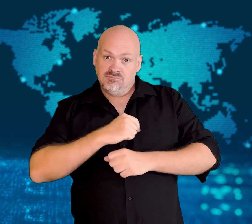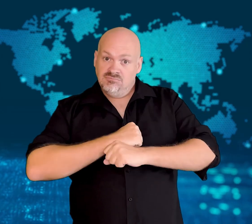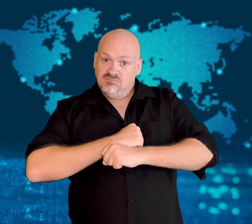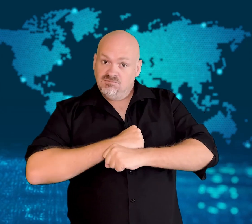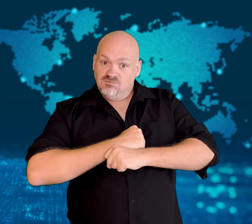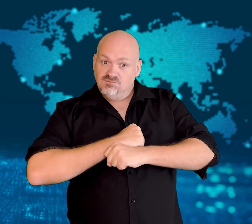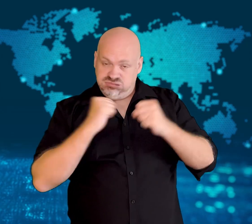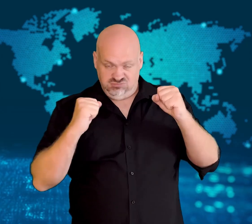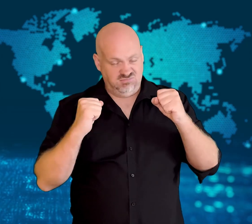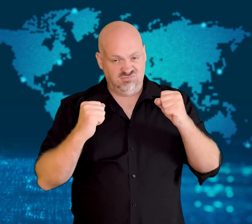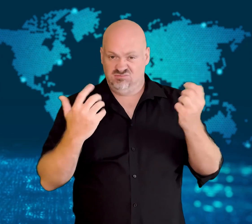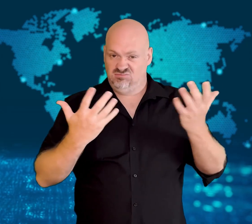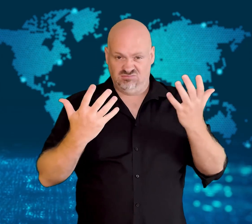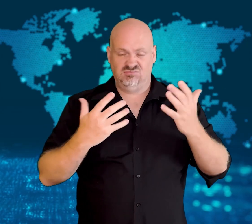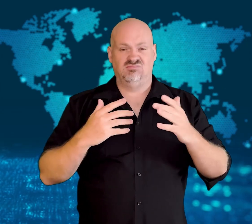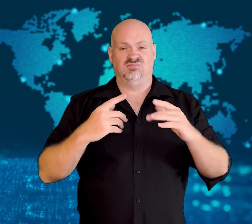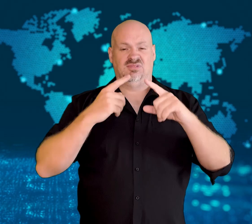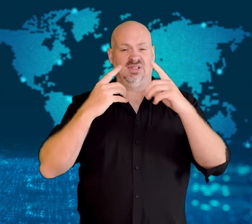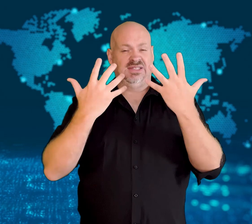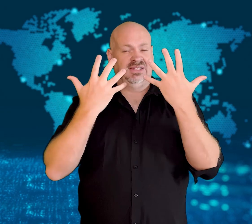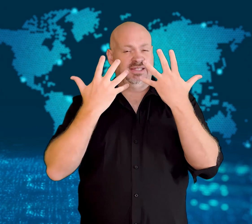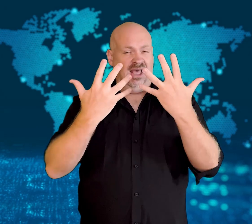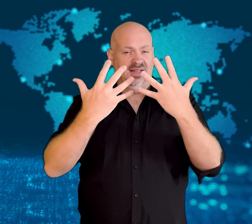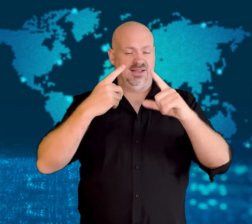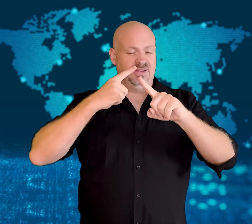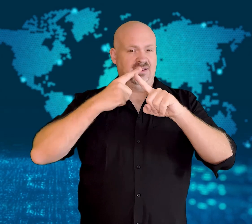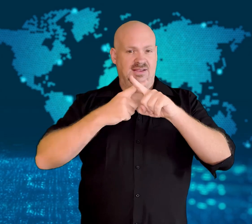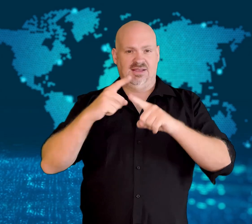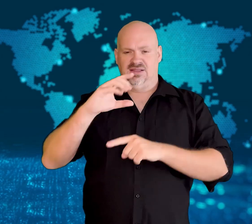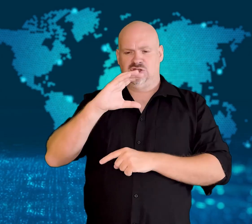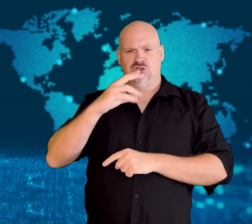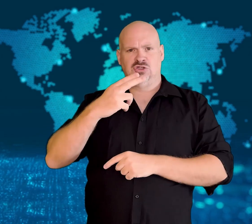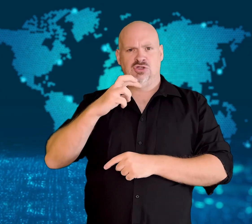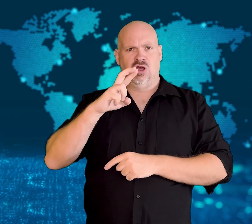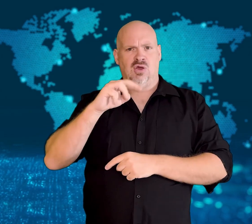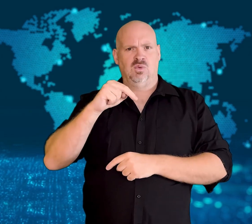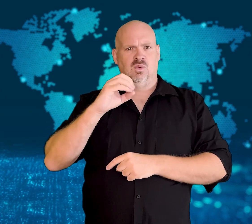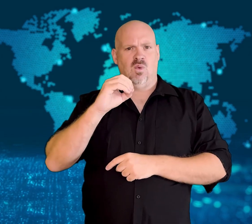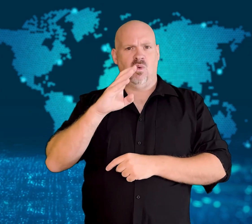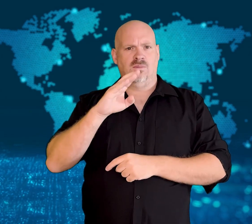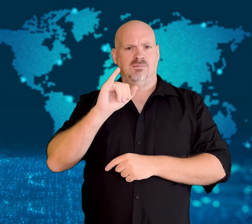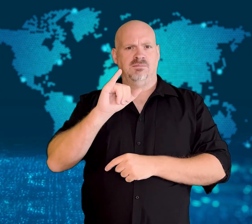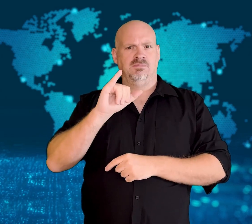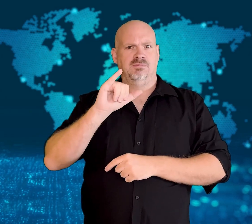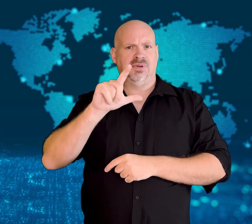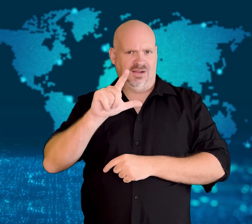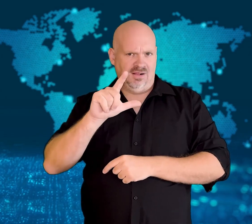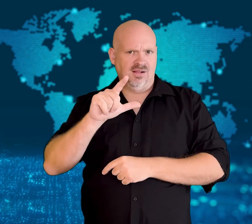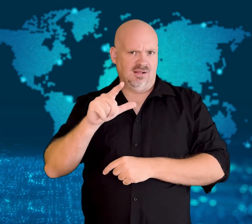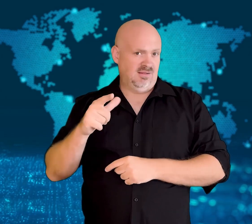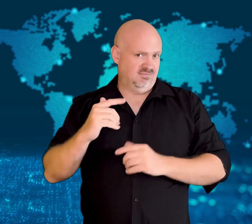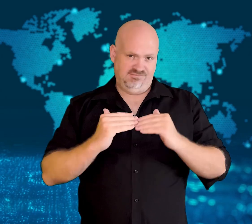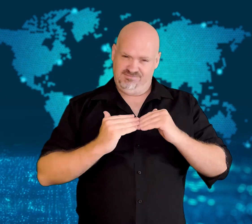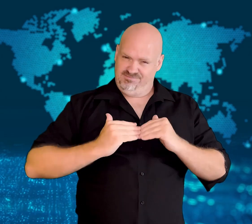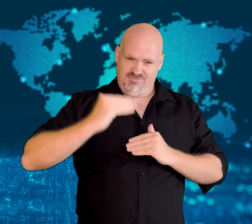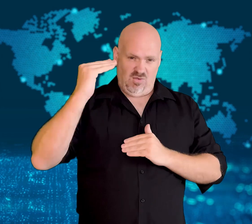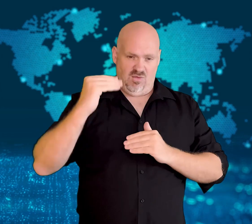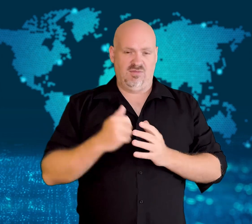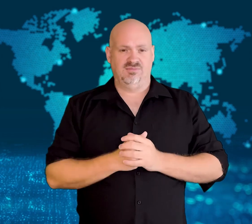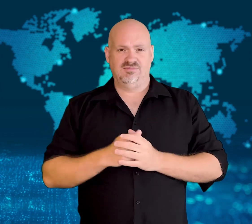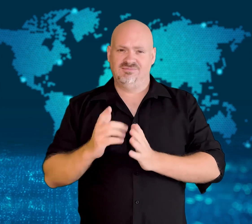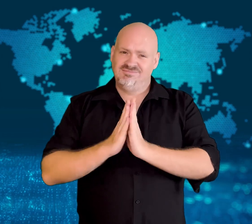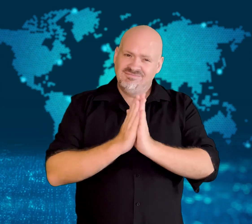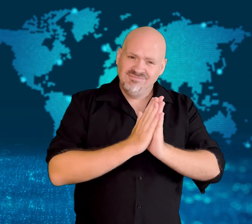"If it blows up, it will be 10 times larger than Chernobyl!"